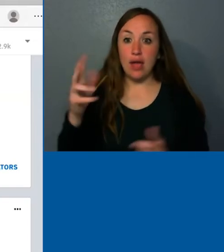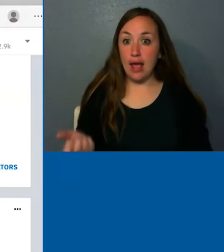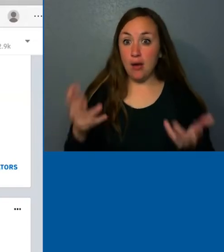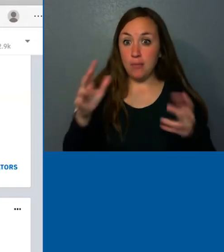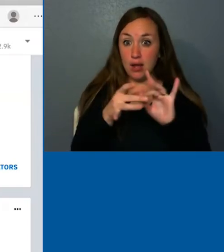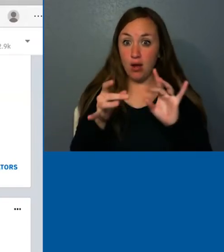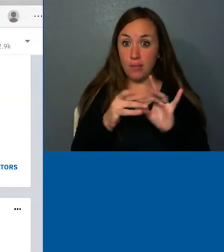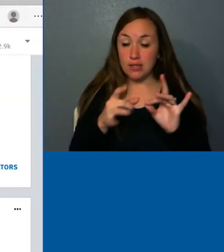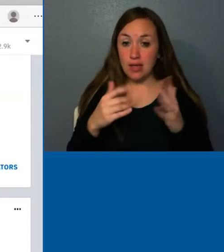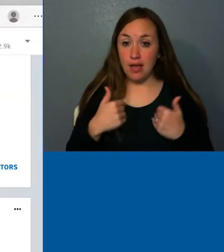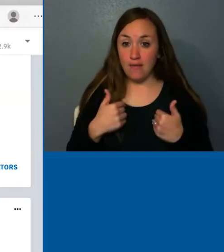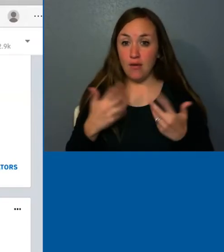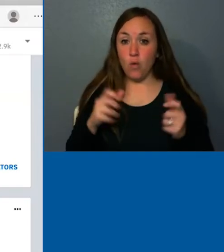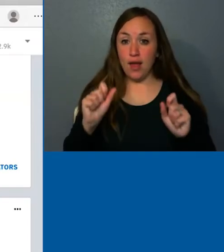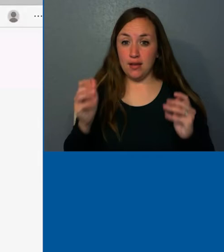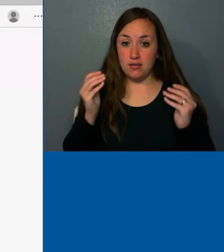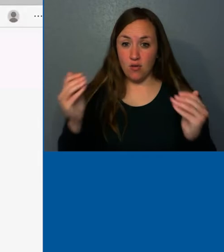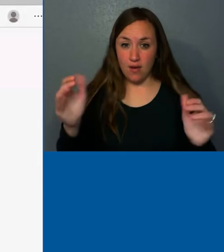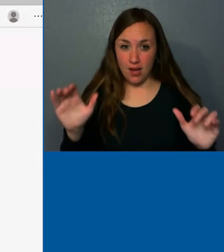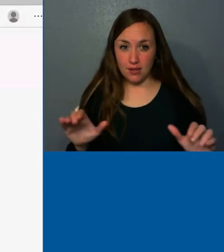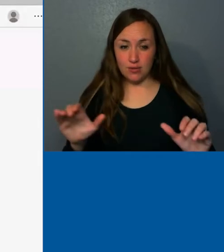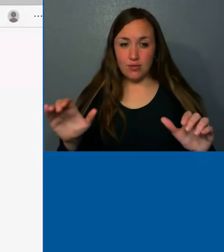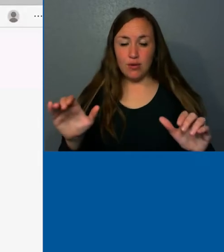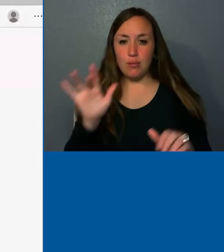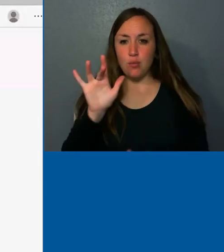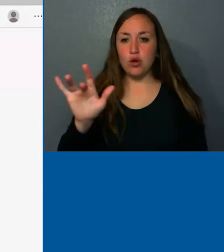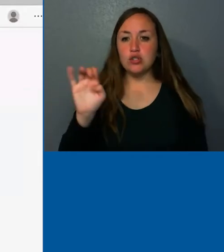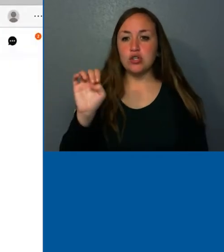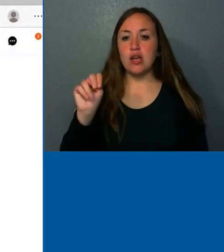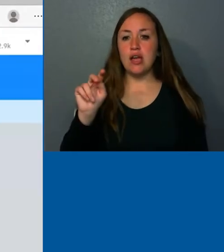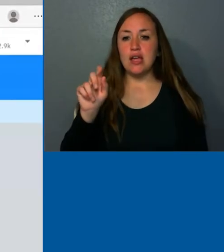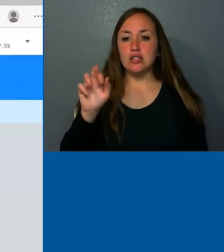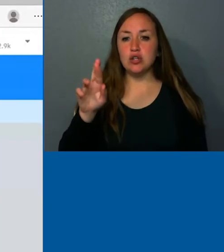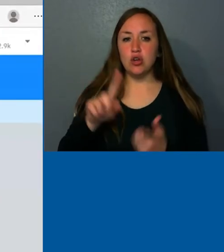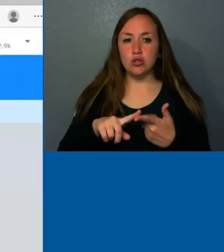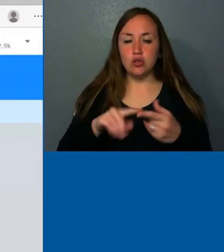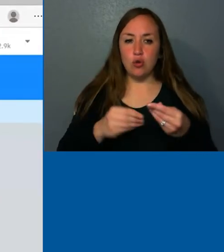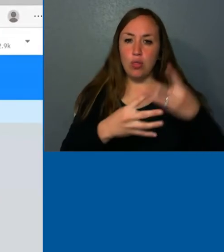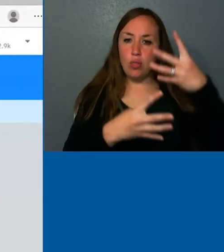So what we can, what I can go ahead and do is press enter in order to load the comments for the post.